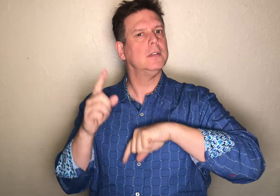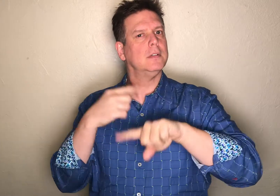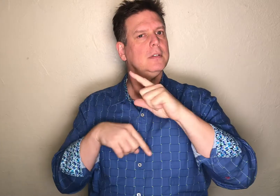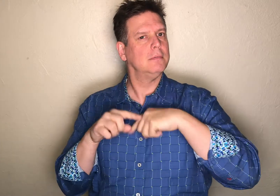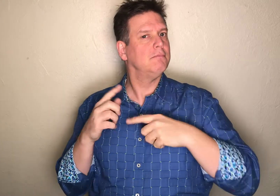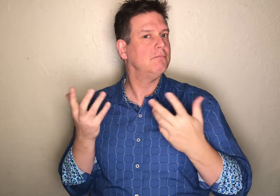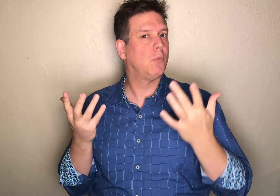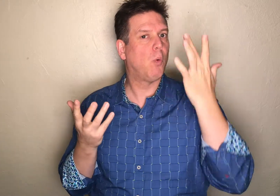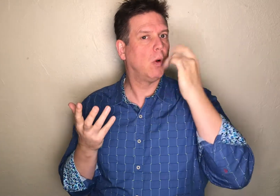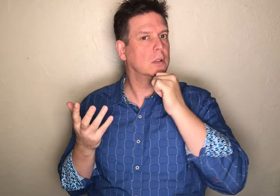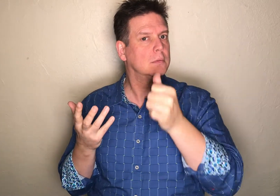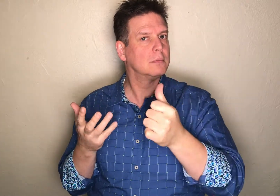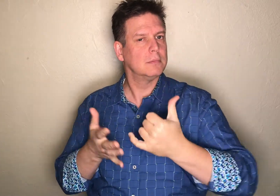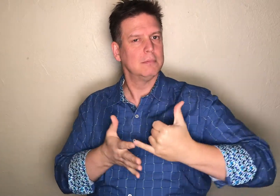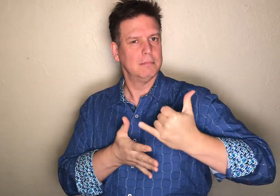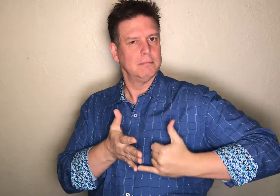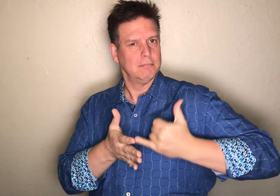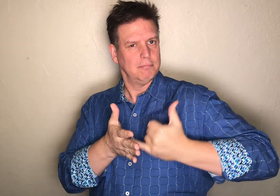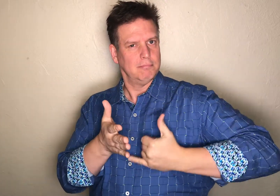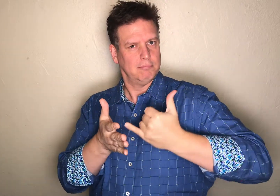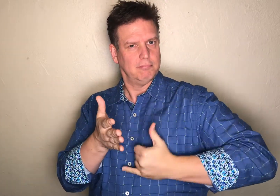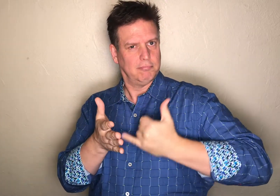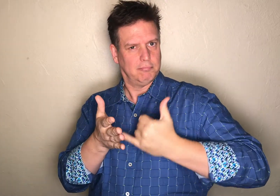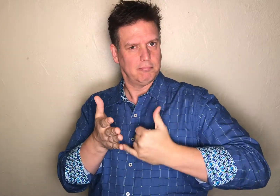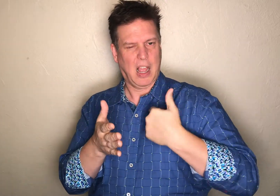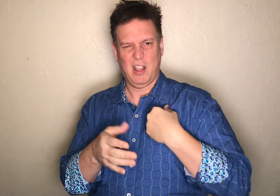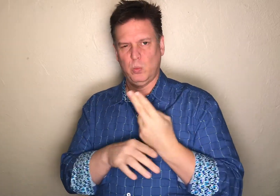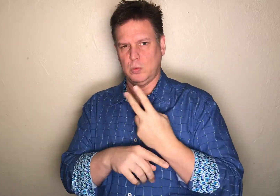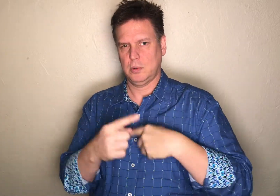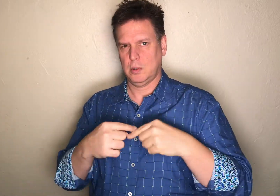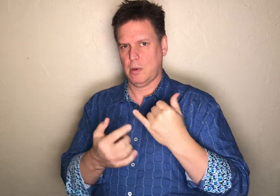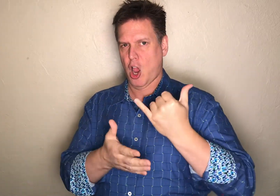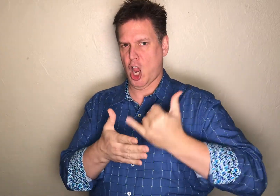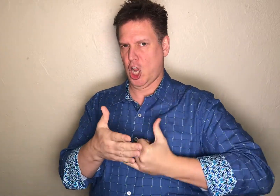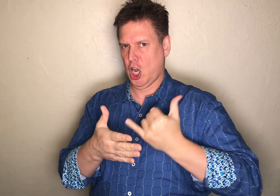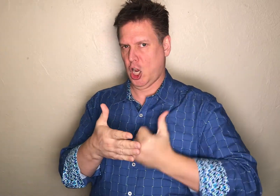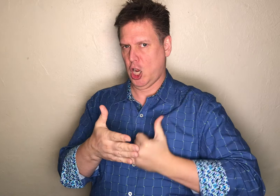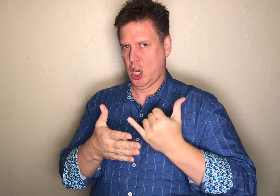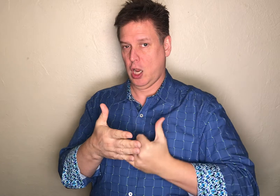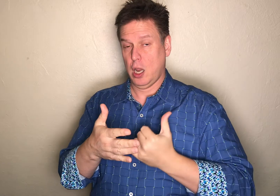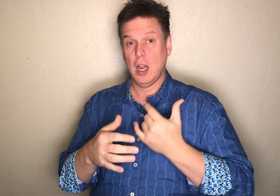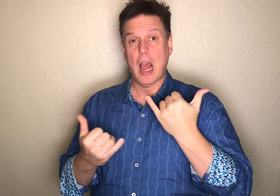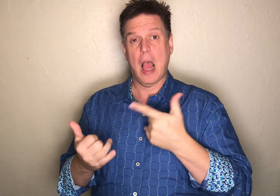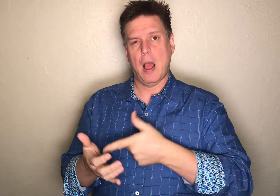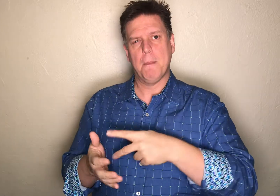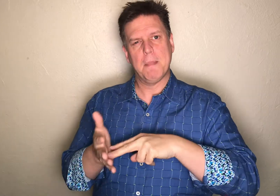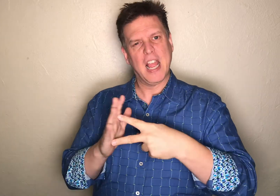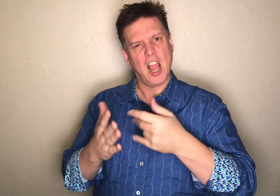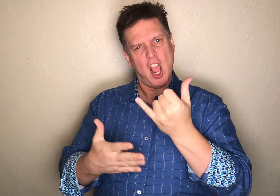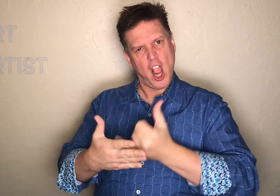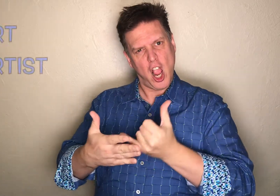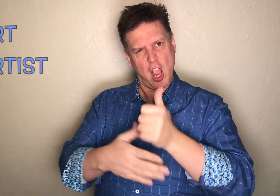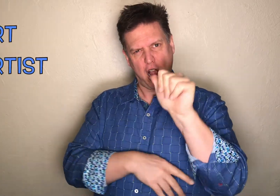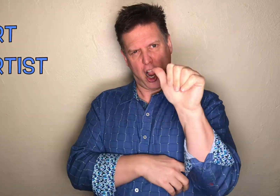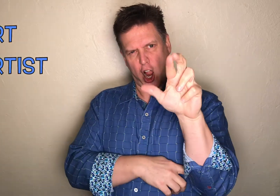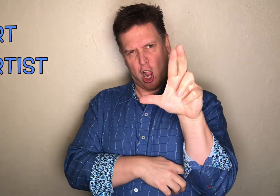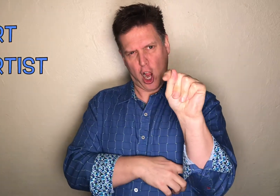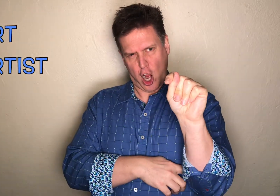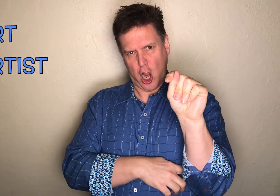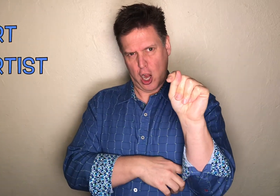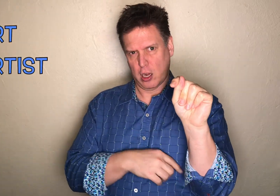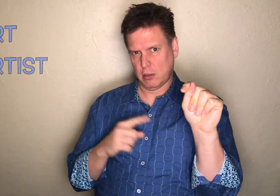people to use the old signs! why not! I use this sign a lot it means